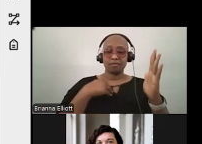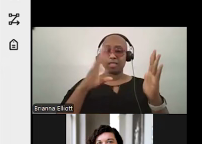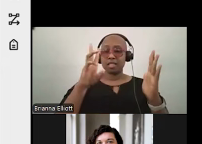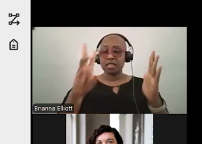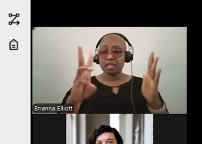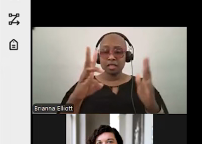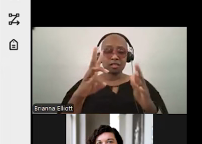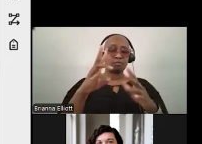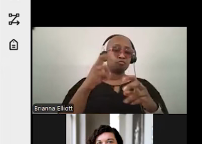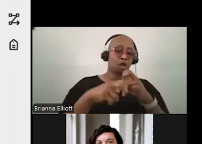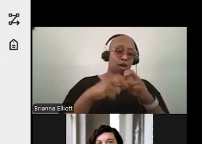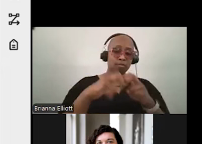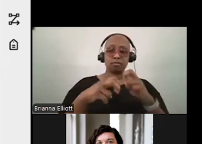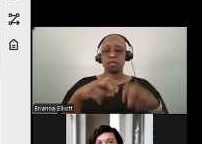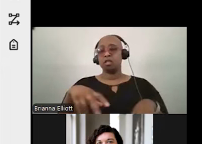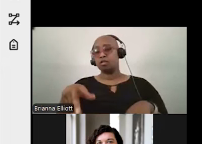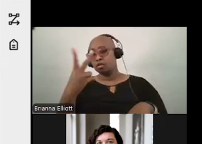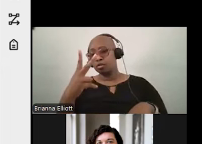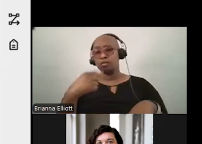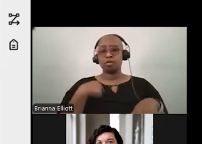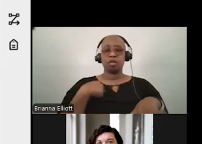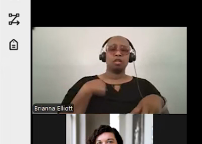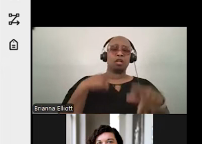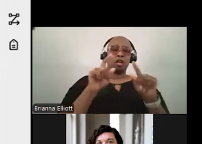alternative text issues. We have table issues, list issues, heading issues. Oh my god, that's so